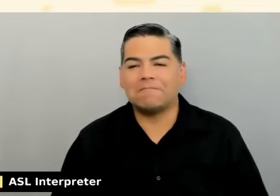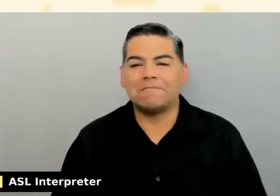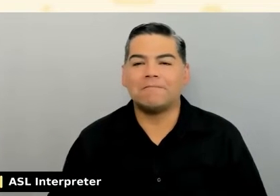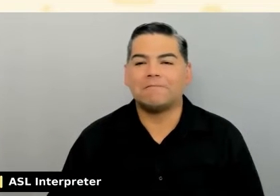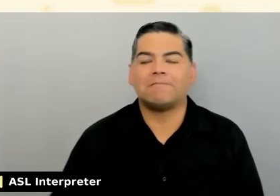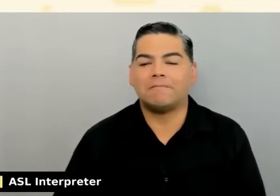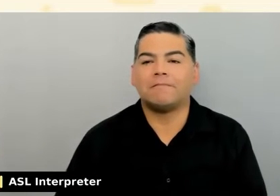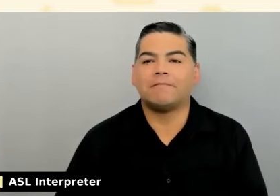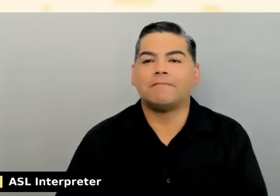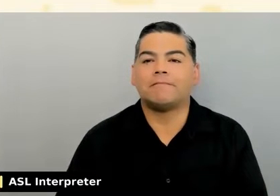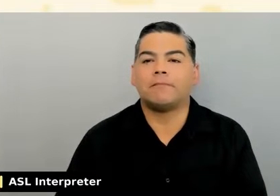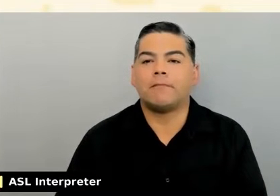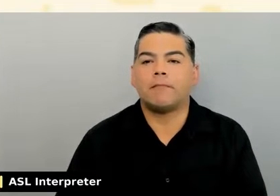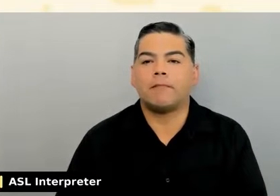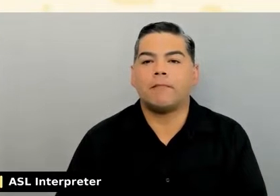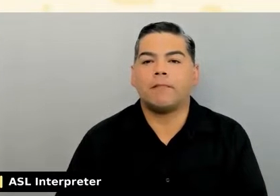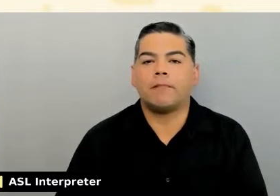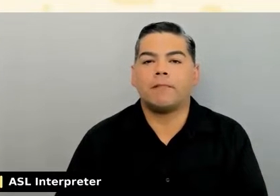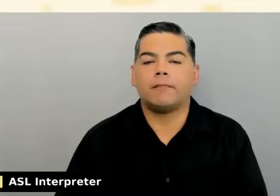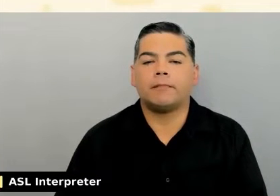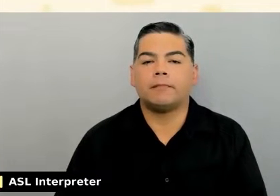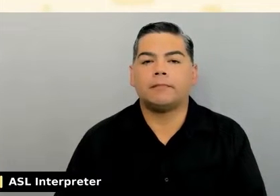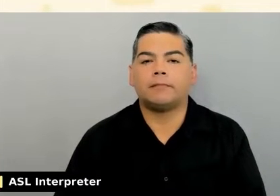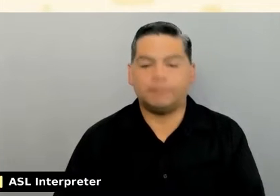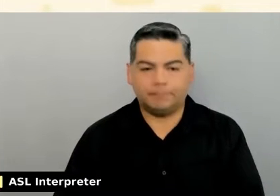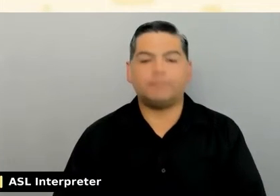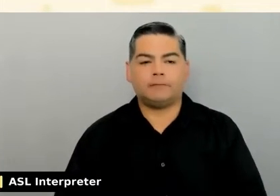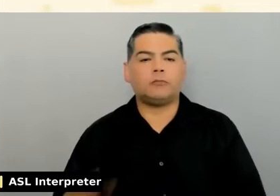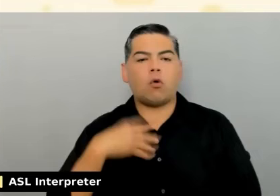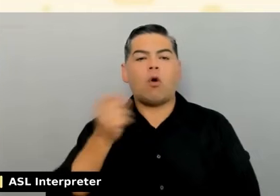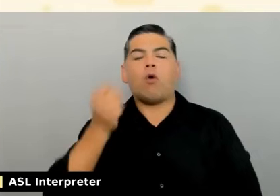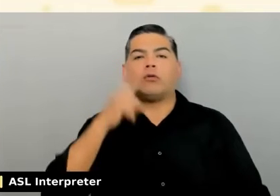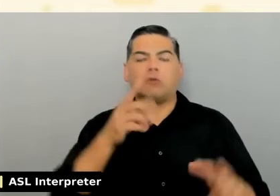So as we already understood that code order is important,